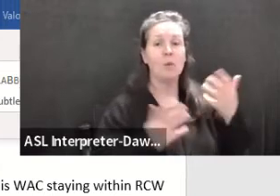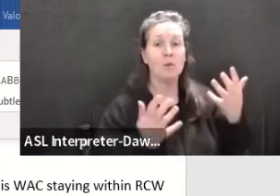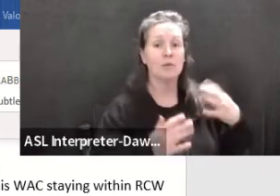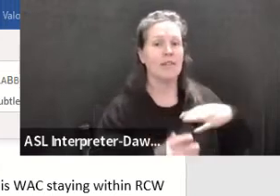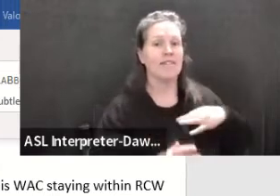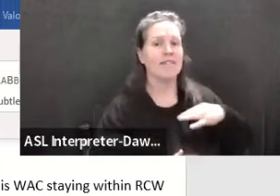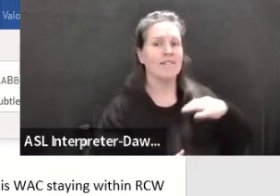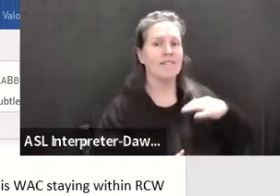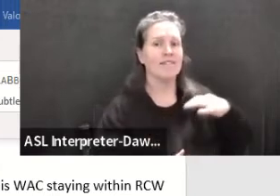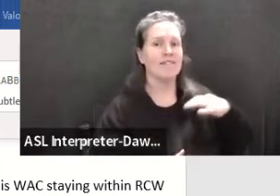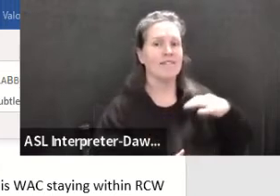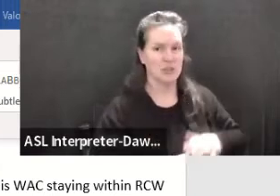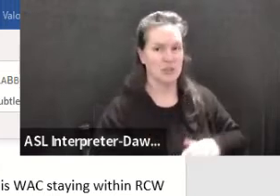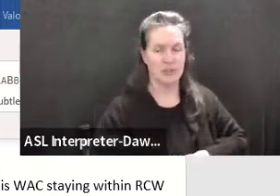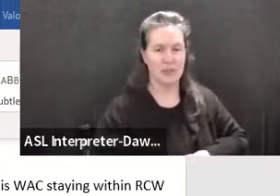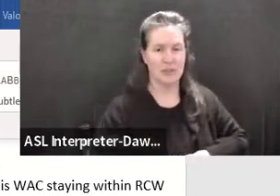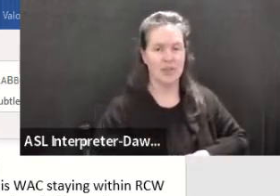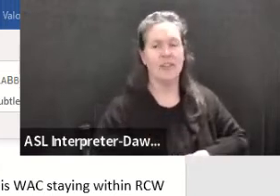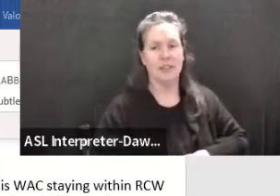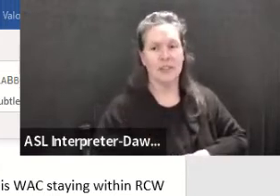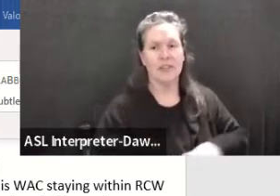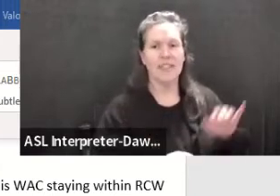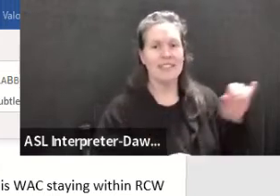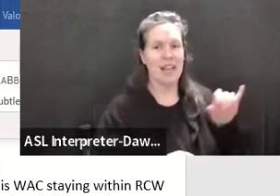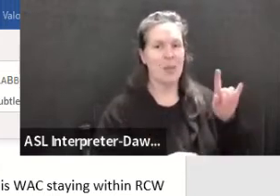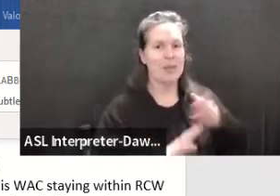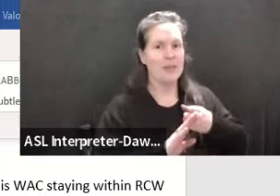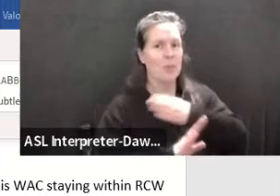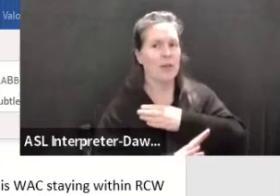So the same thing that the previous speaker just mentioned